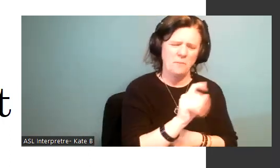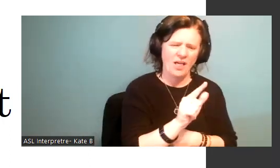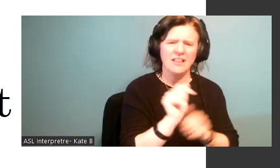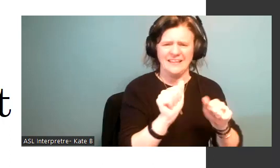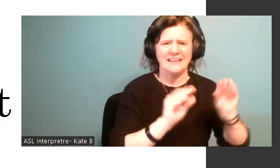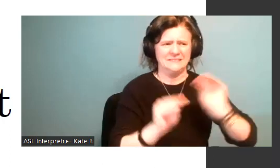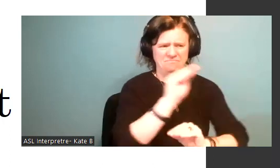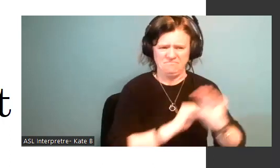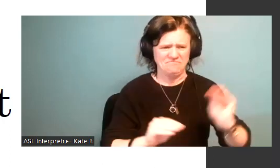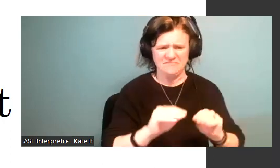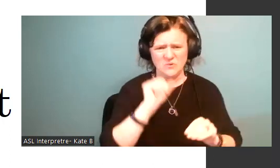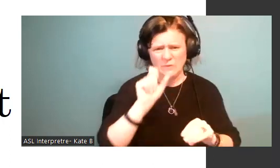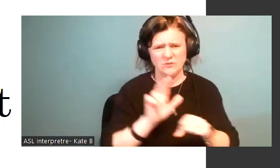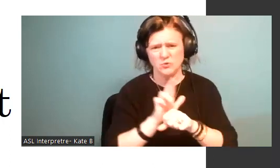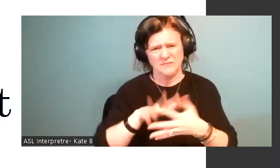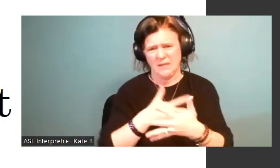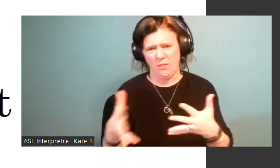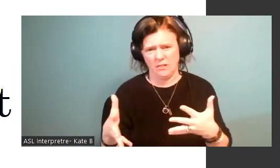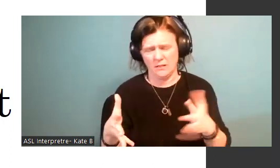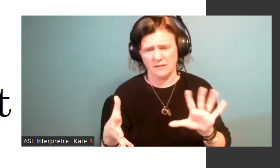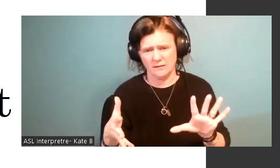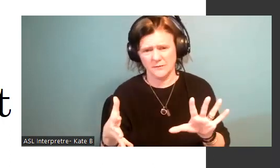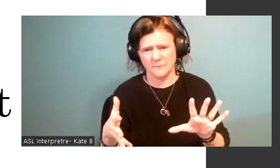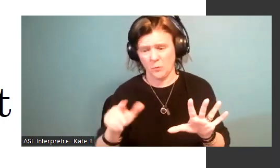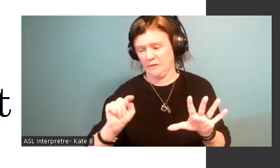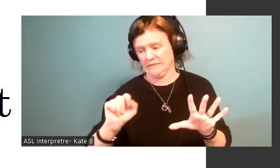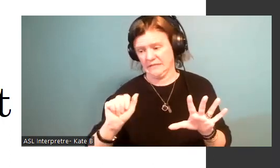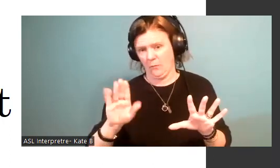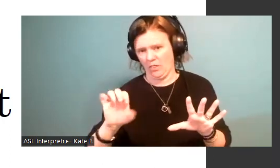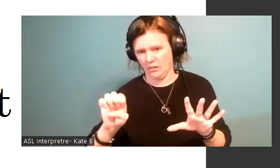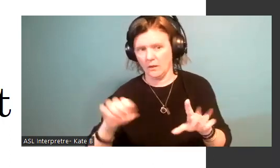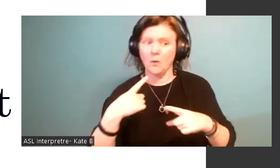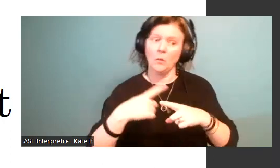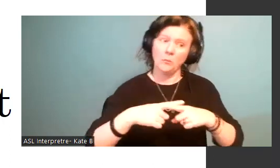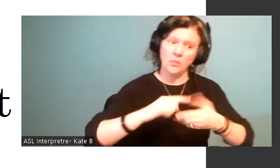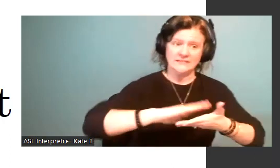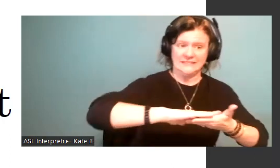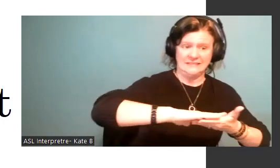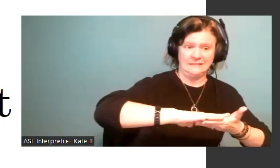table. It is best practice to not use tables for formatting practices. HTML and CSS has so much